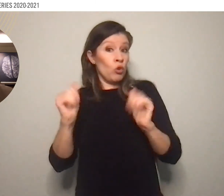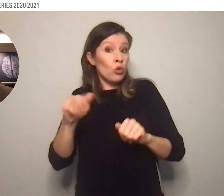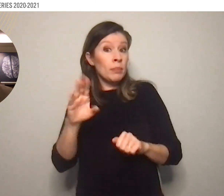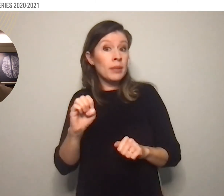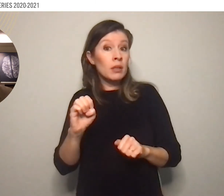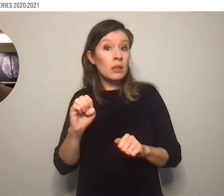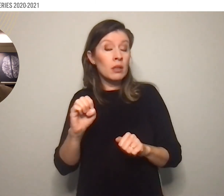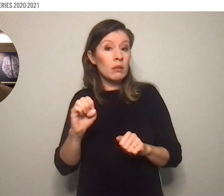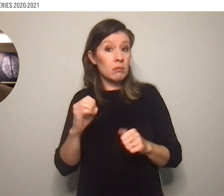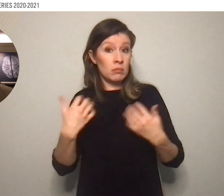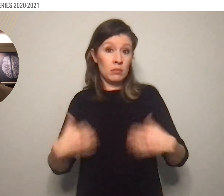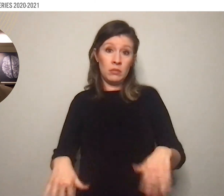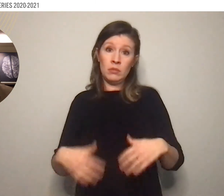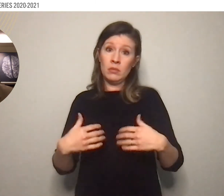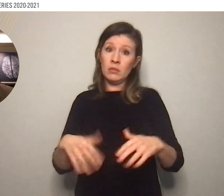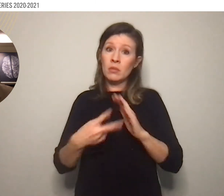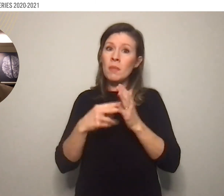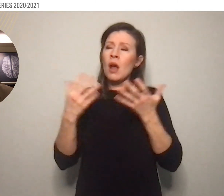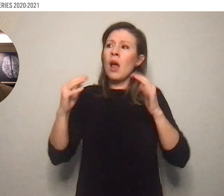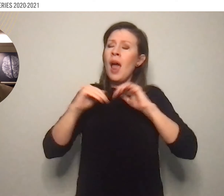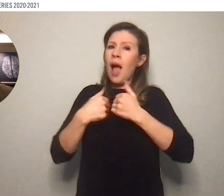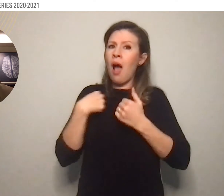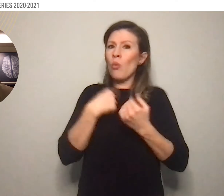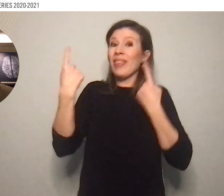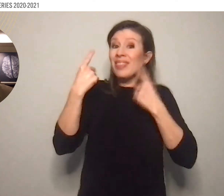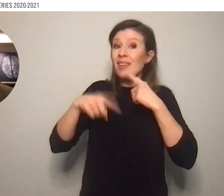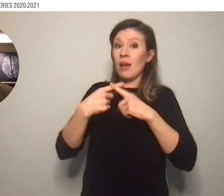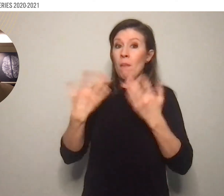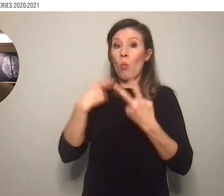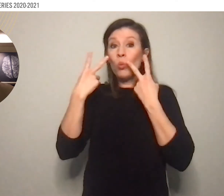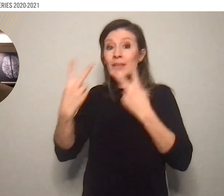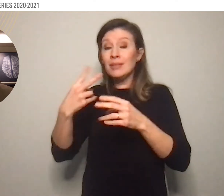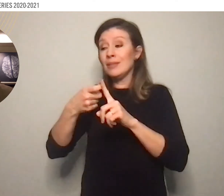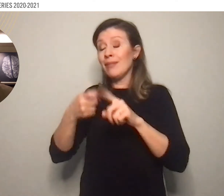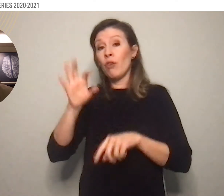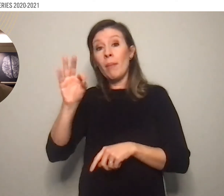and so how we think about what we see with with non-invasive neuroimaging like MRI needs to be